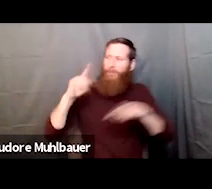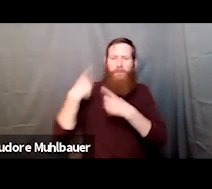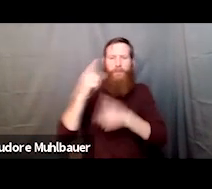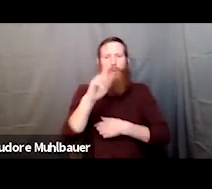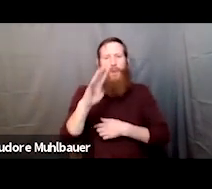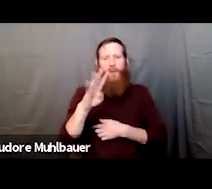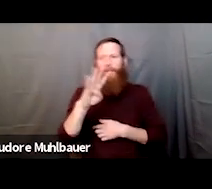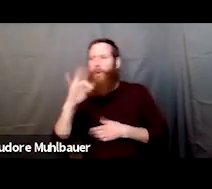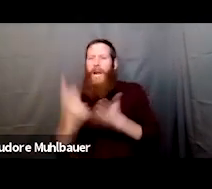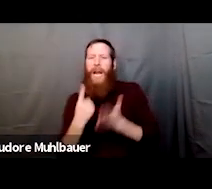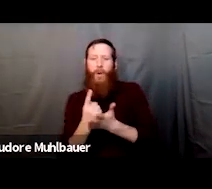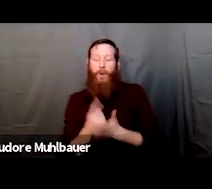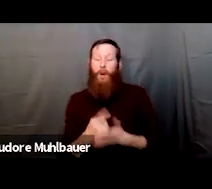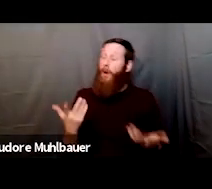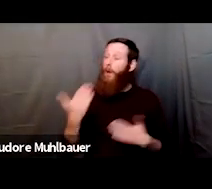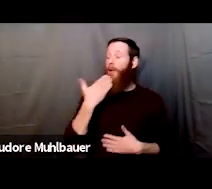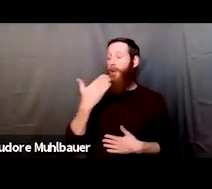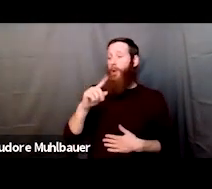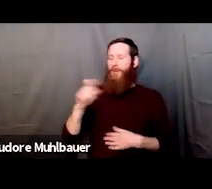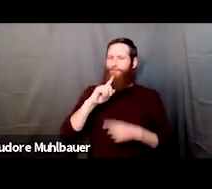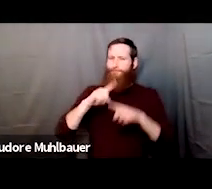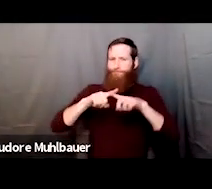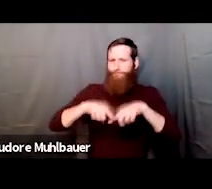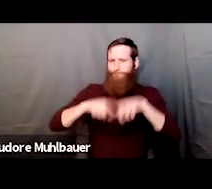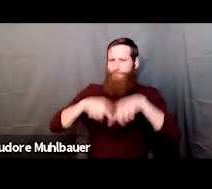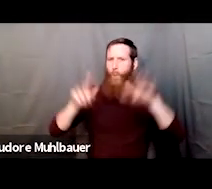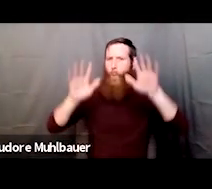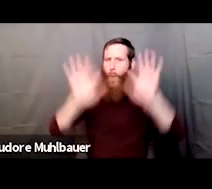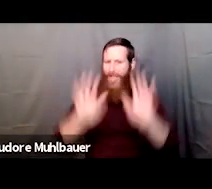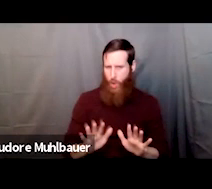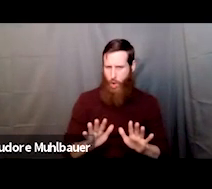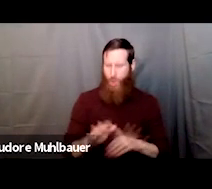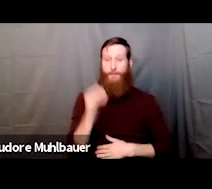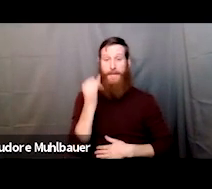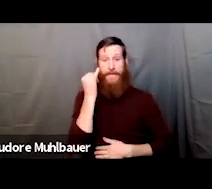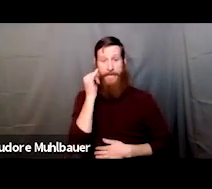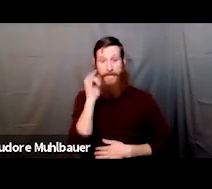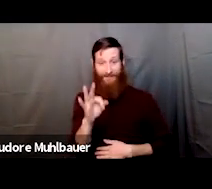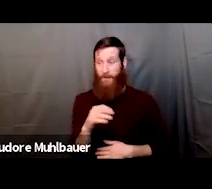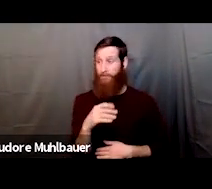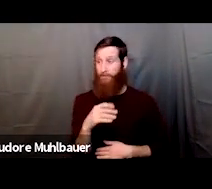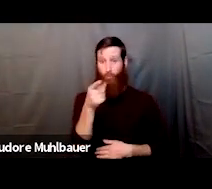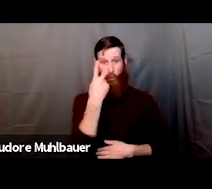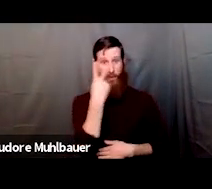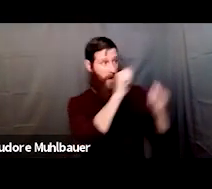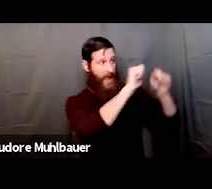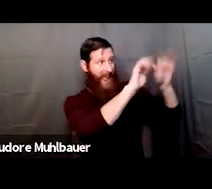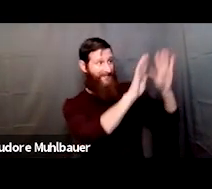Answer: It really depends on the weather, so if you have avalanche debris that is under a dusting of snow and you know it snowed last night